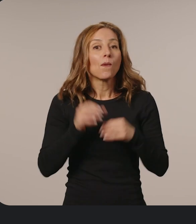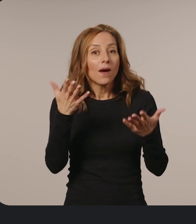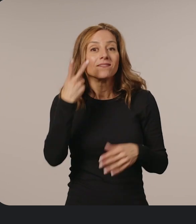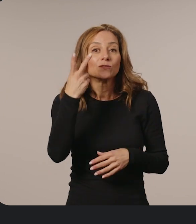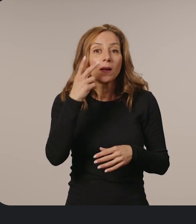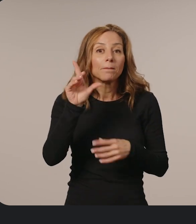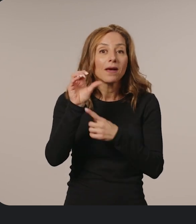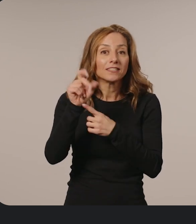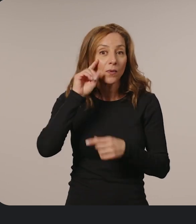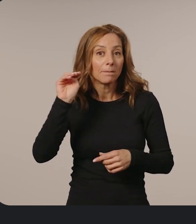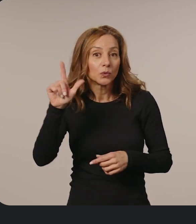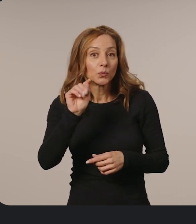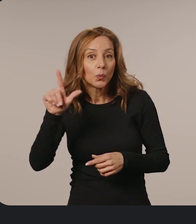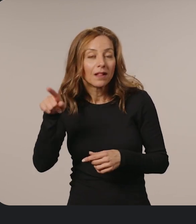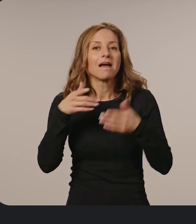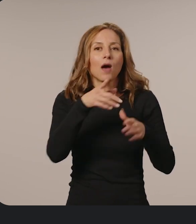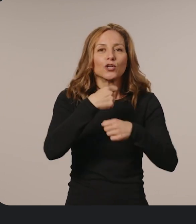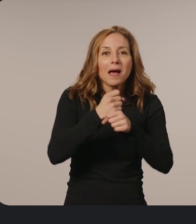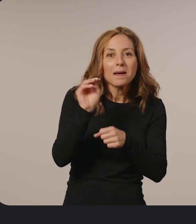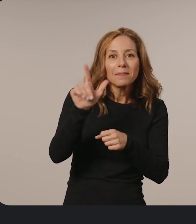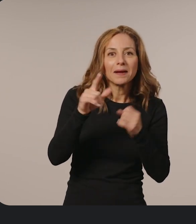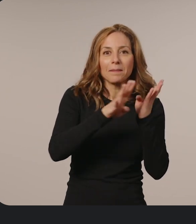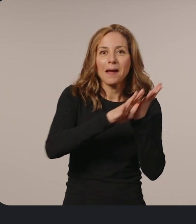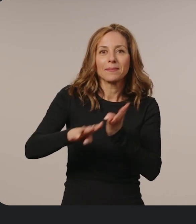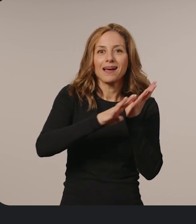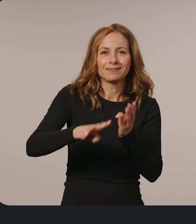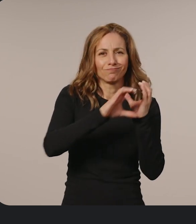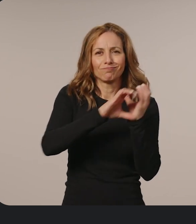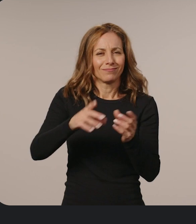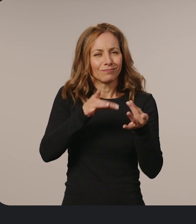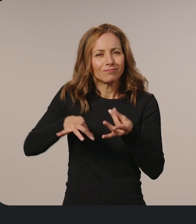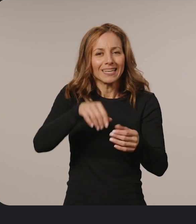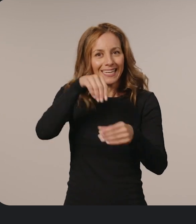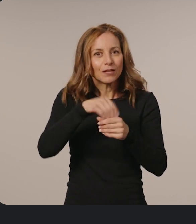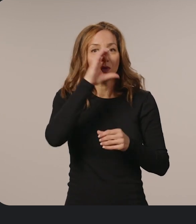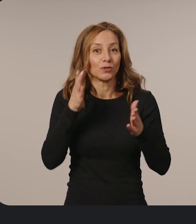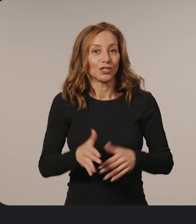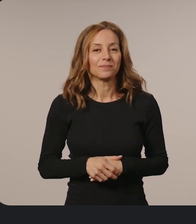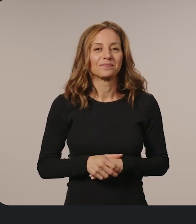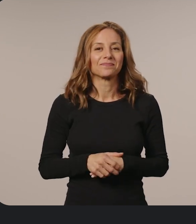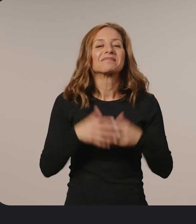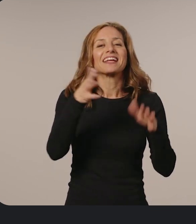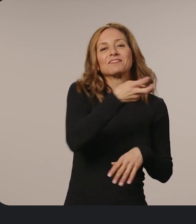photo editing easier, or the visual blocks per ML Tool that allows you to create machine learning pipelines directly